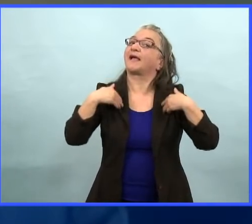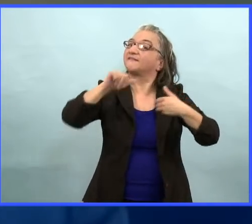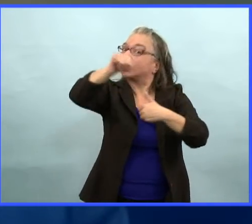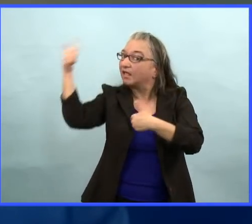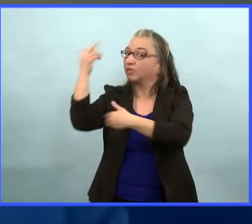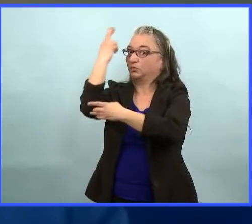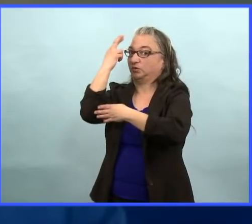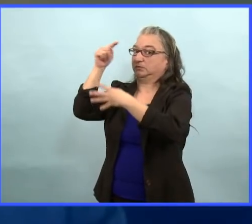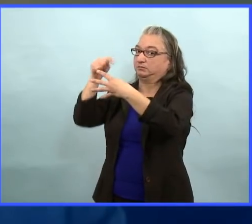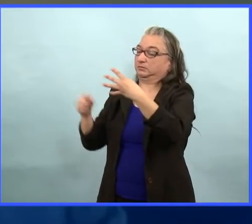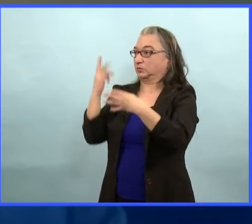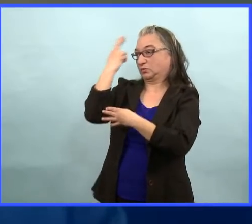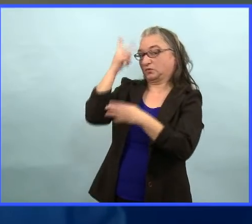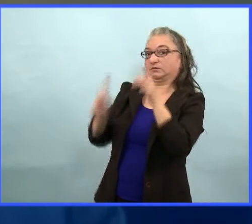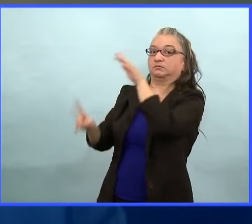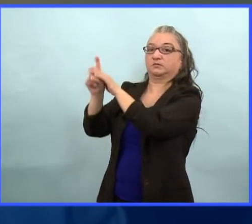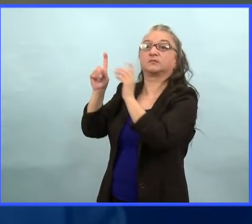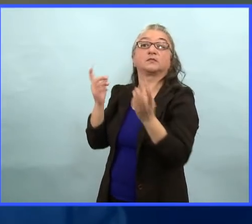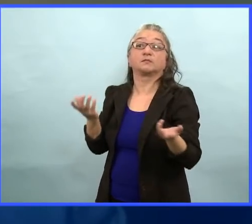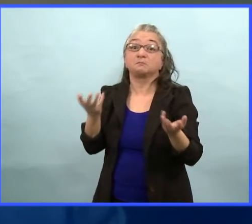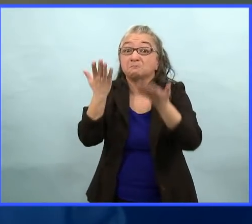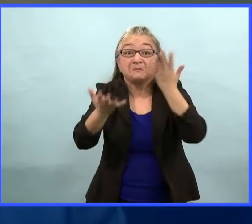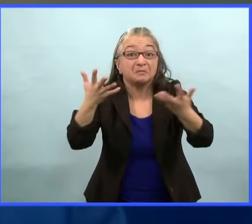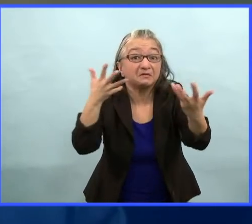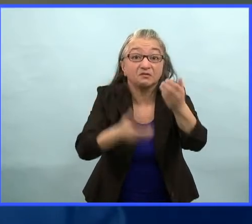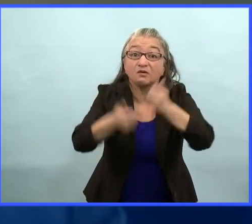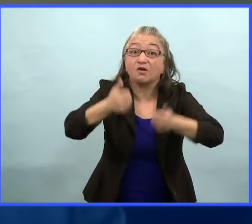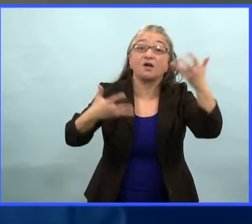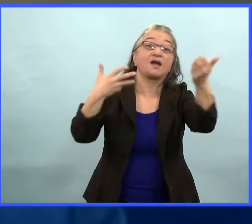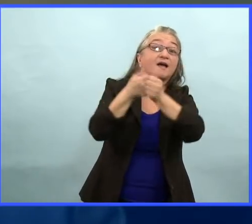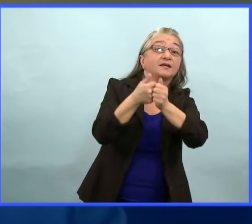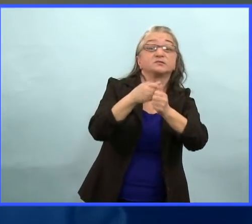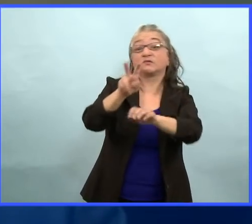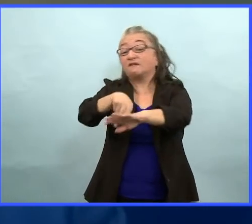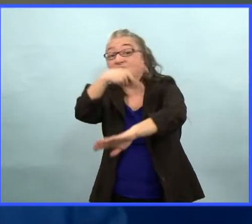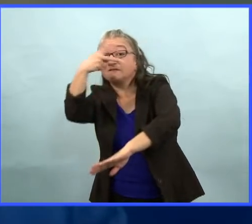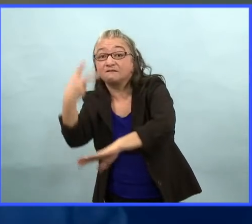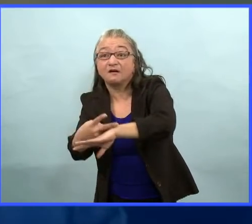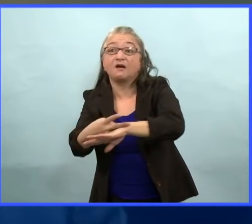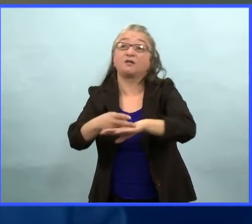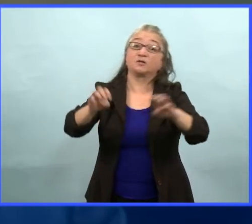include car accidents slips and falls emergency surgery and other traumatic events or conditions